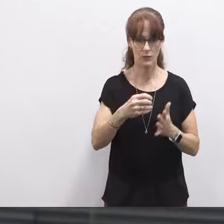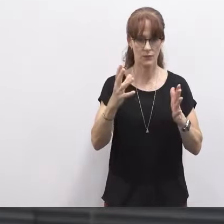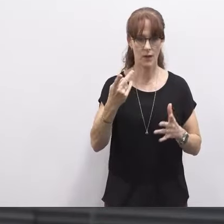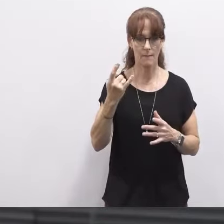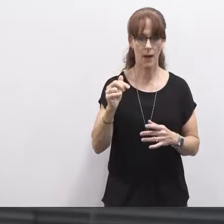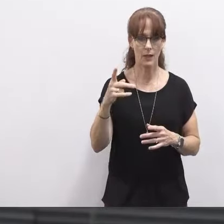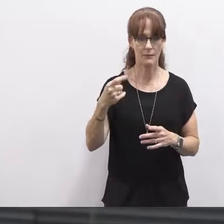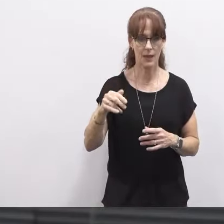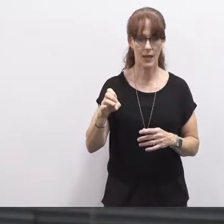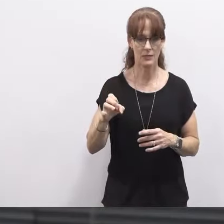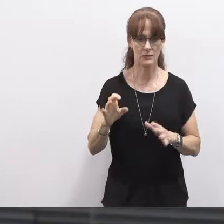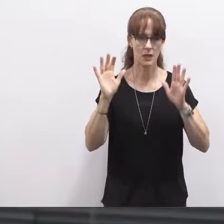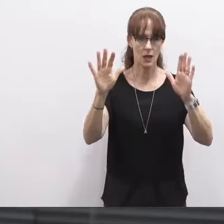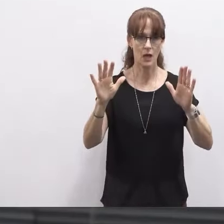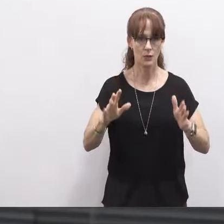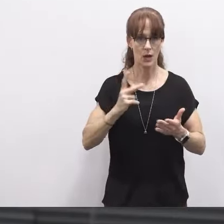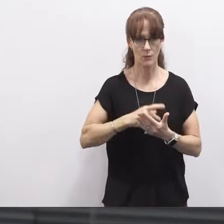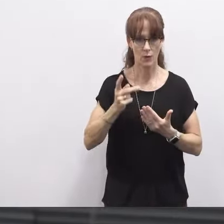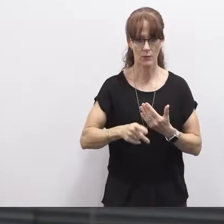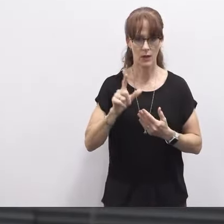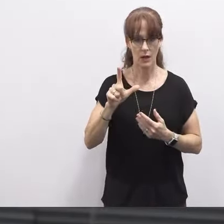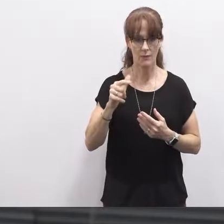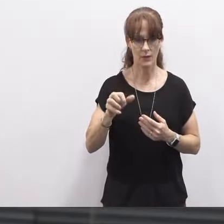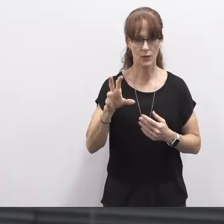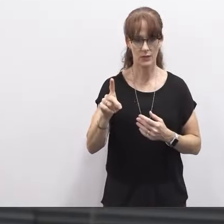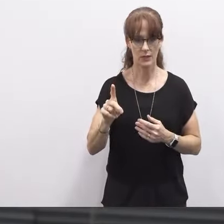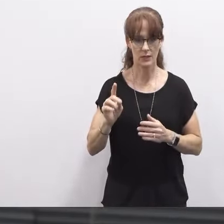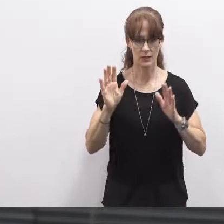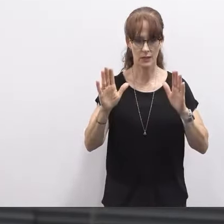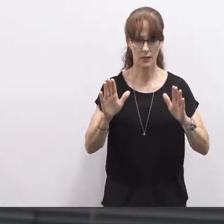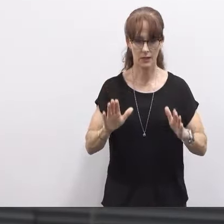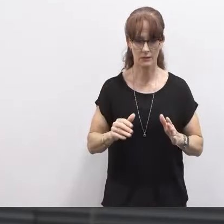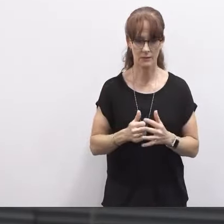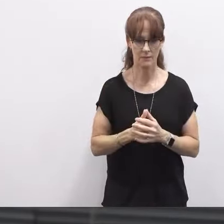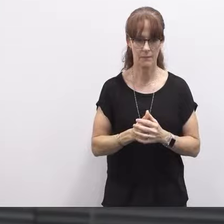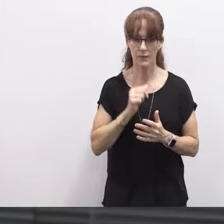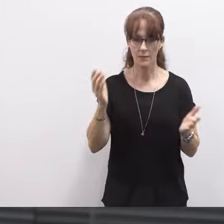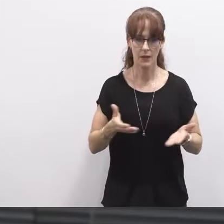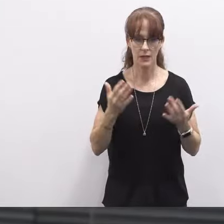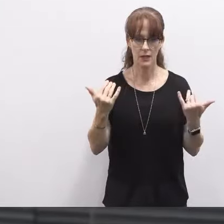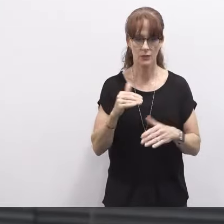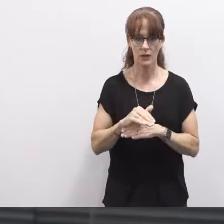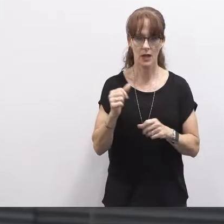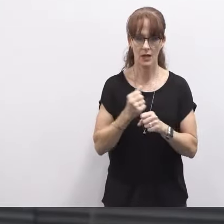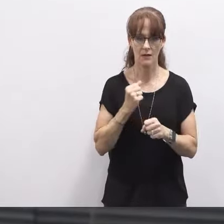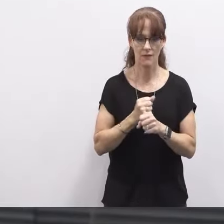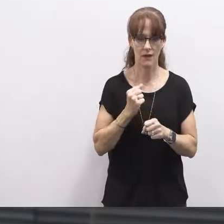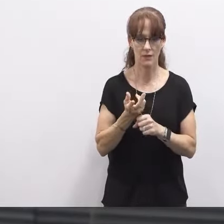which is a phenomenal program here at Long Beach Unified. I'd like to say. I'm not here tonight to fight for my personal children